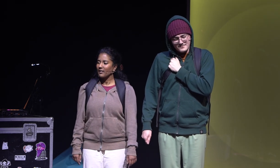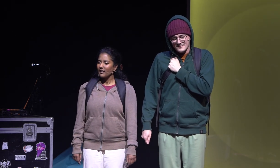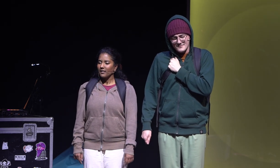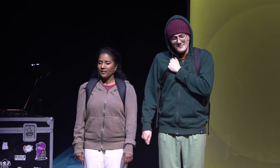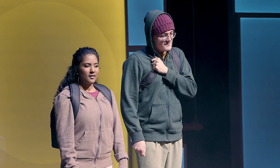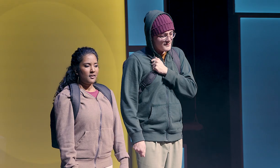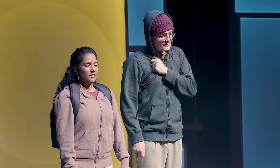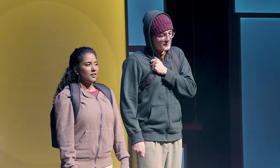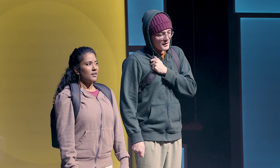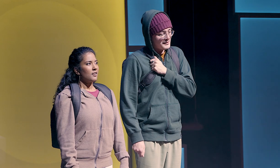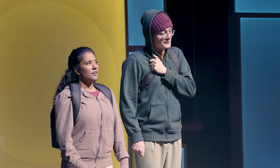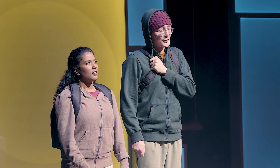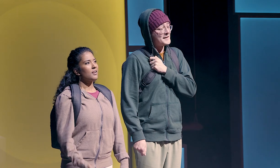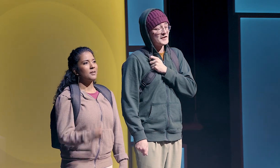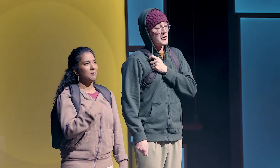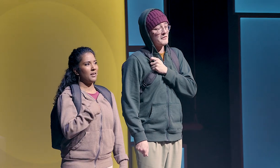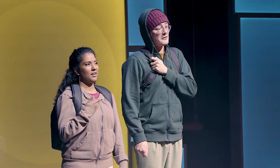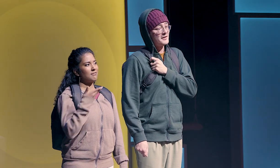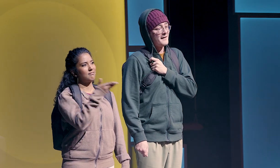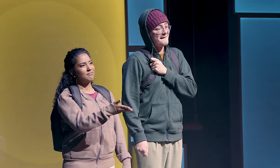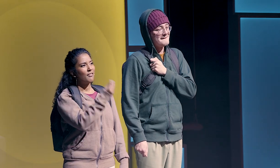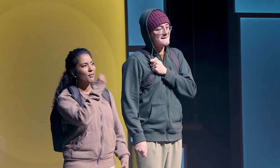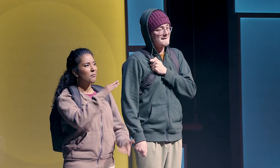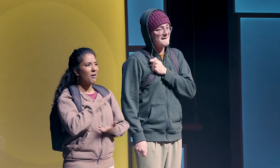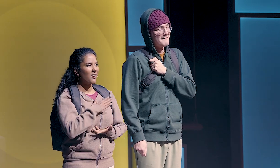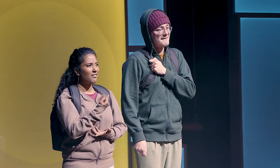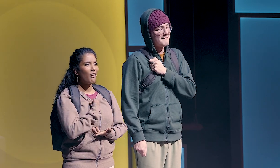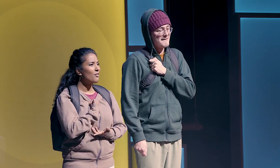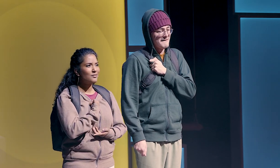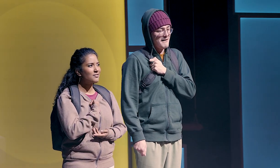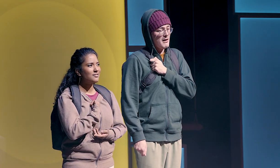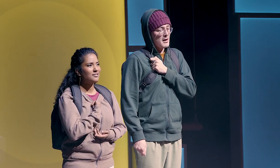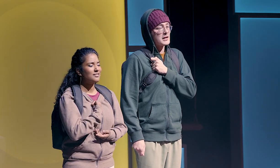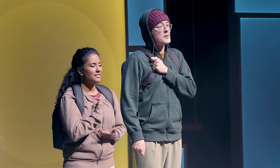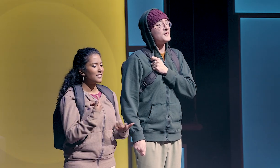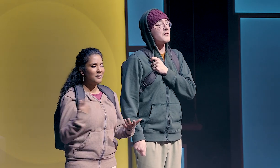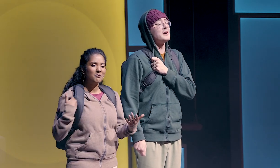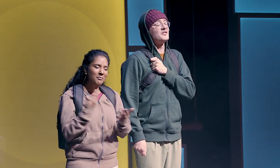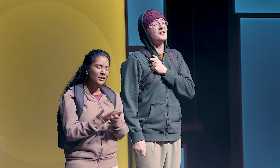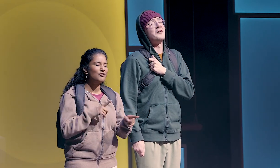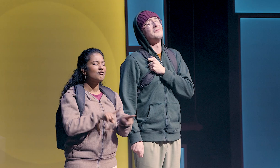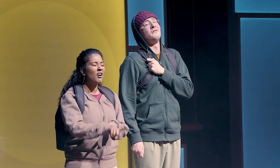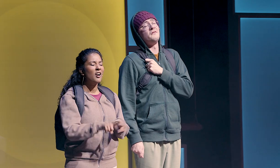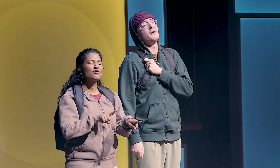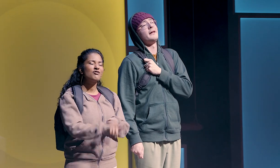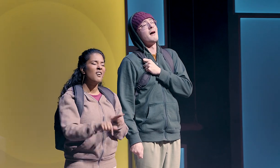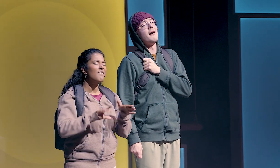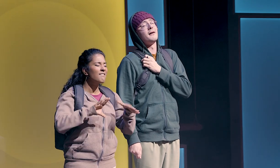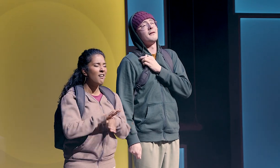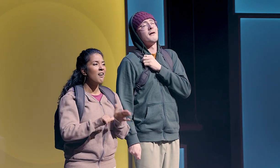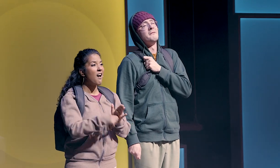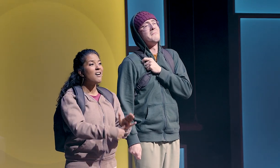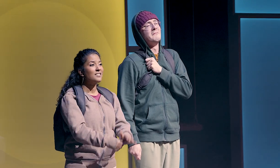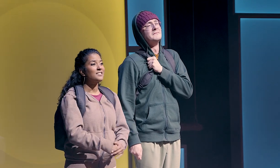None of this is my fault. You know, we've tried so fuckin' hard.